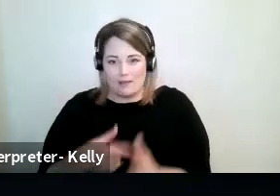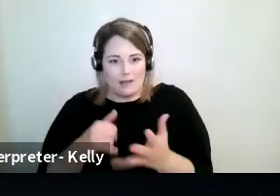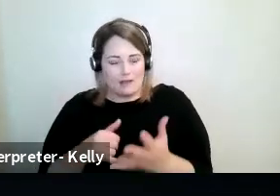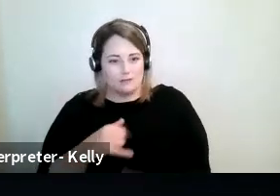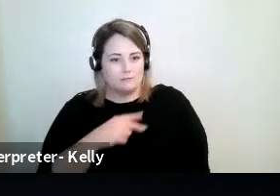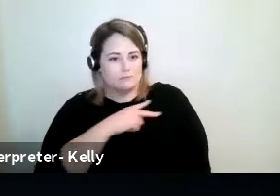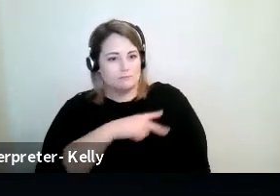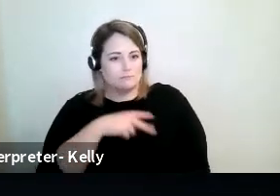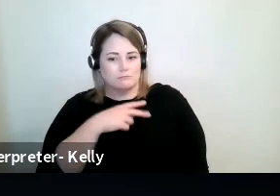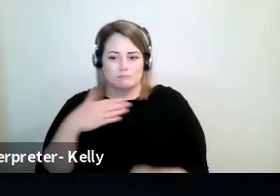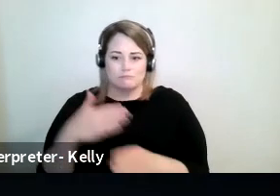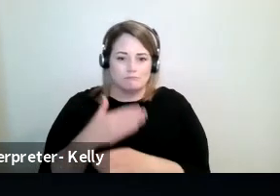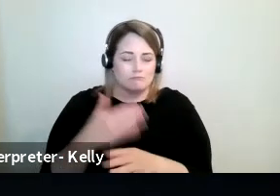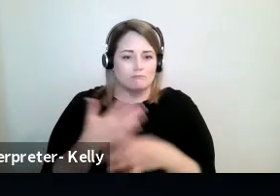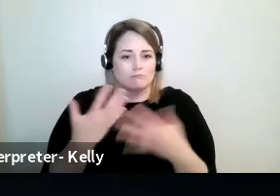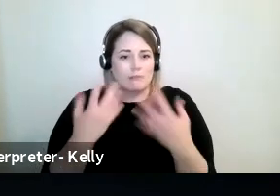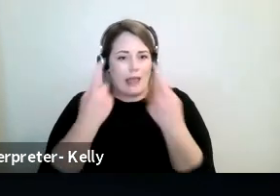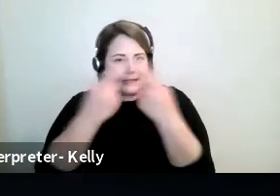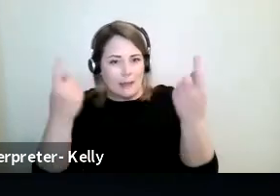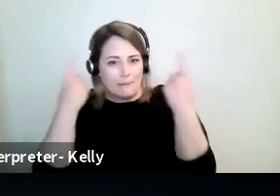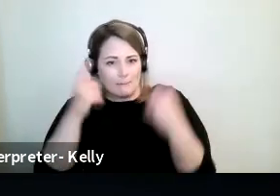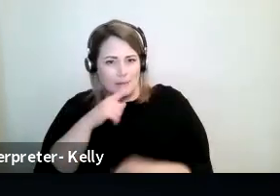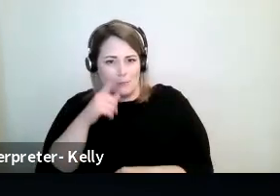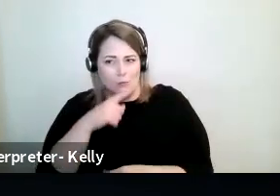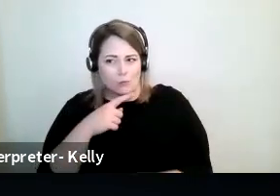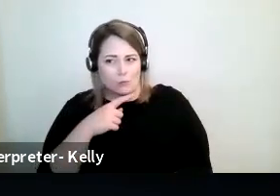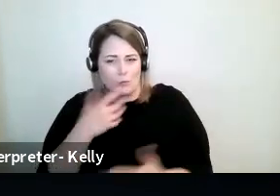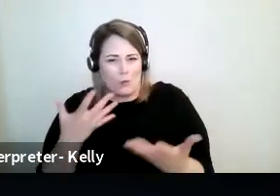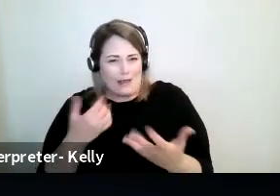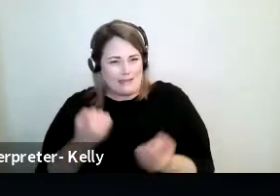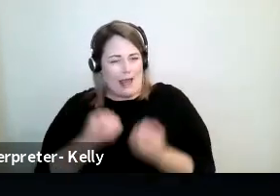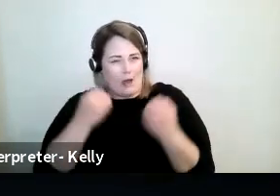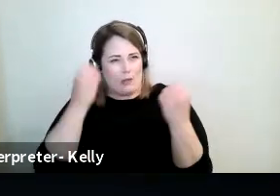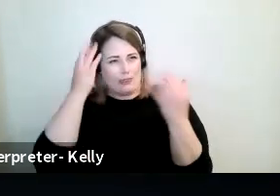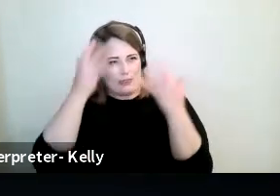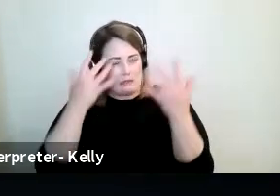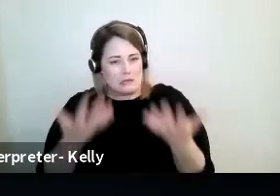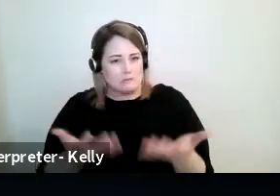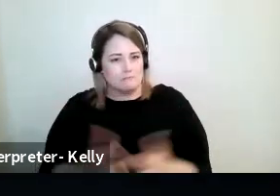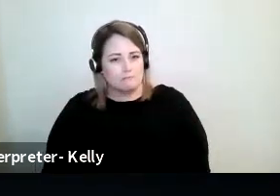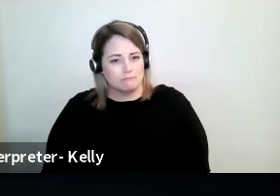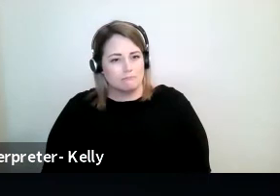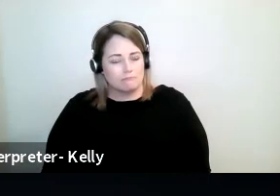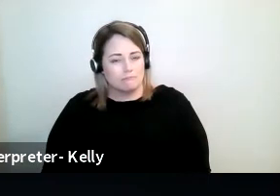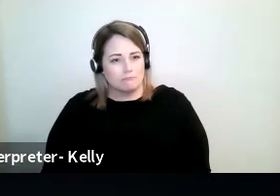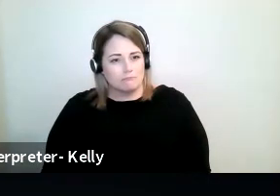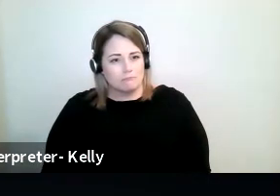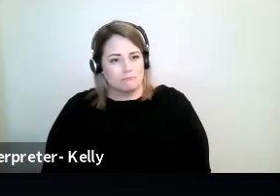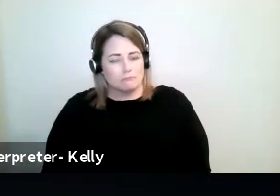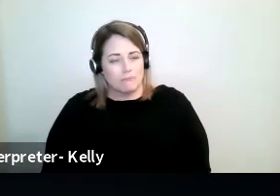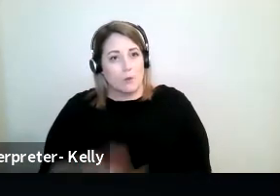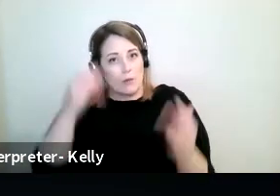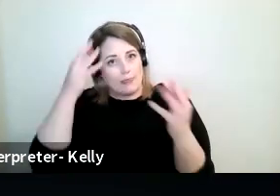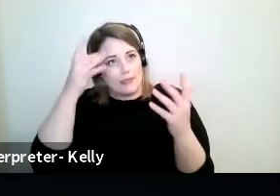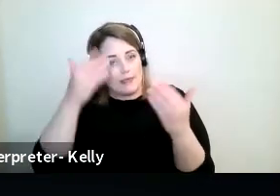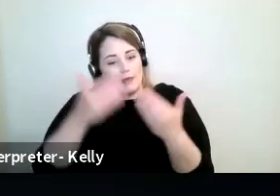as academics, where is our thinking? Are we looking to the future and what that might be, or